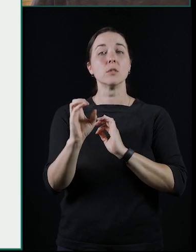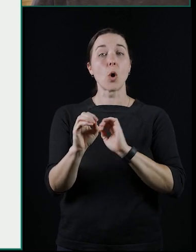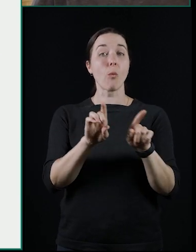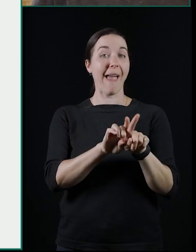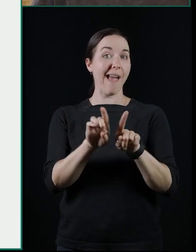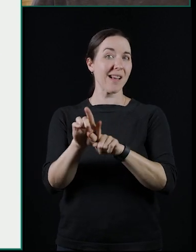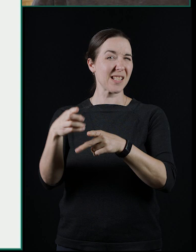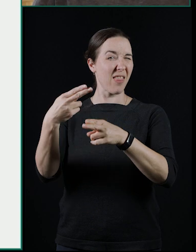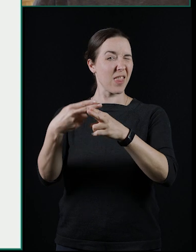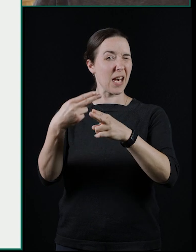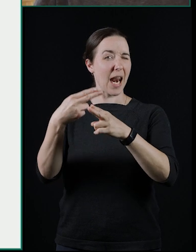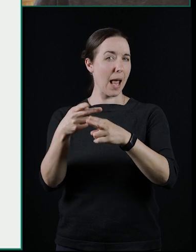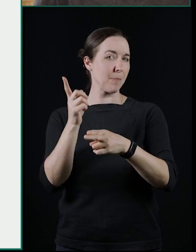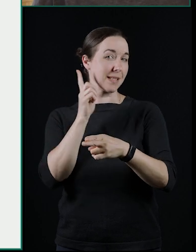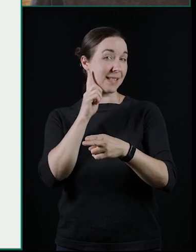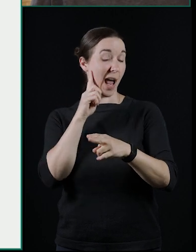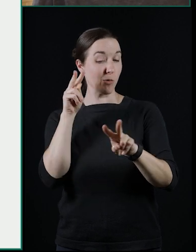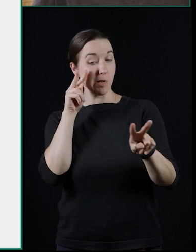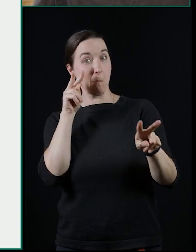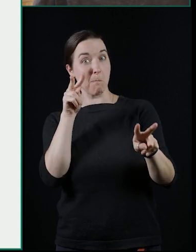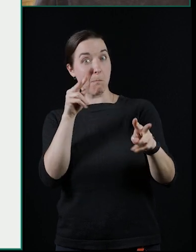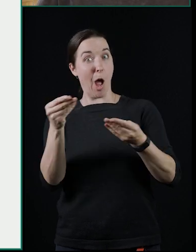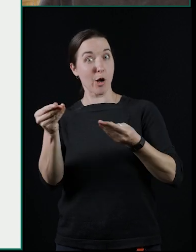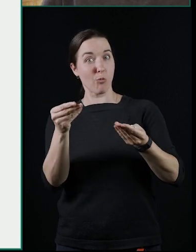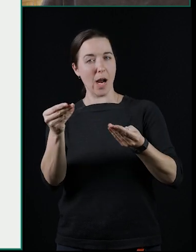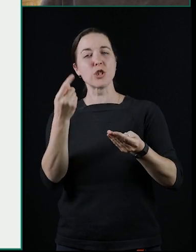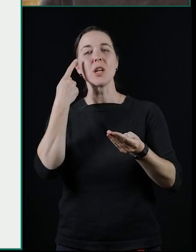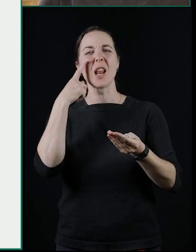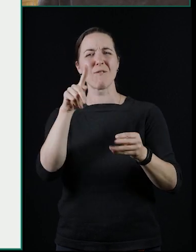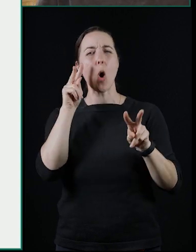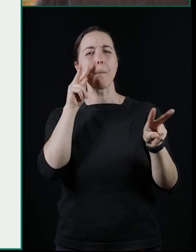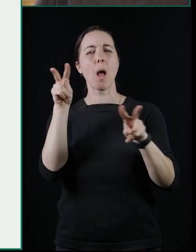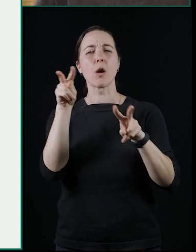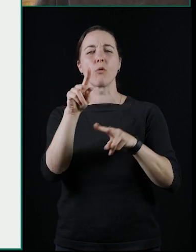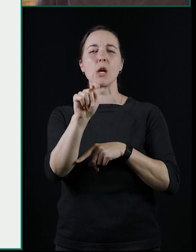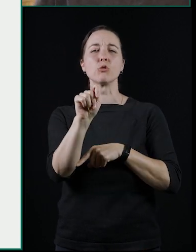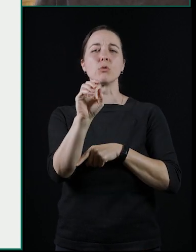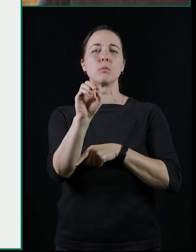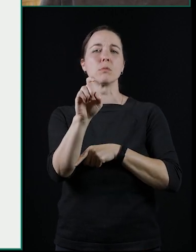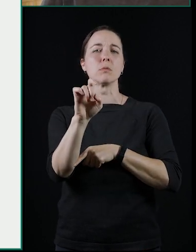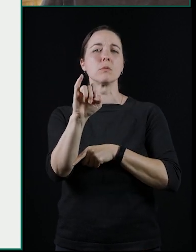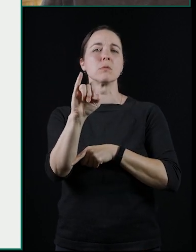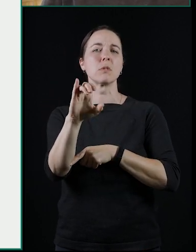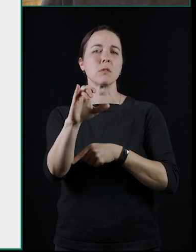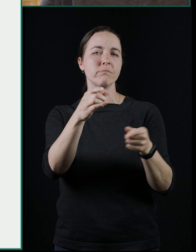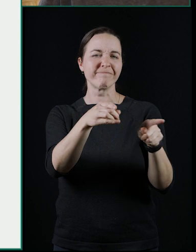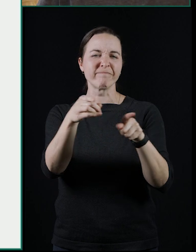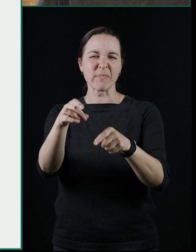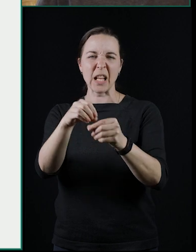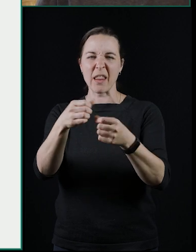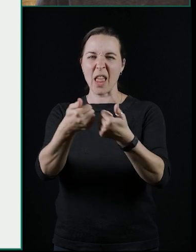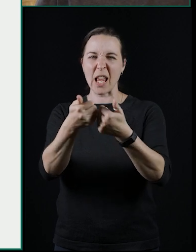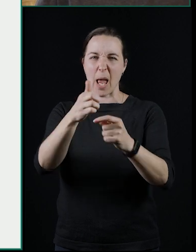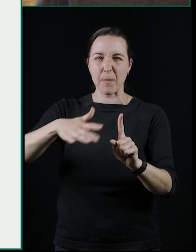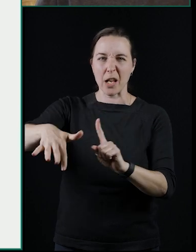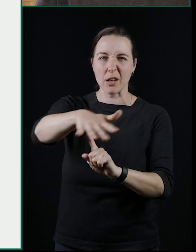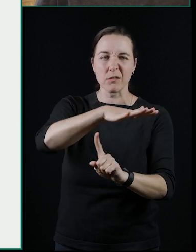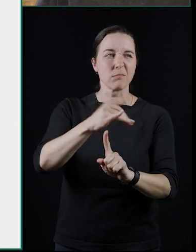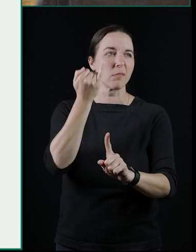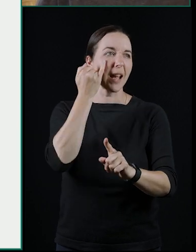Well, as the name sounds, moderation is for moderating toxicity in the gaming environment.